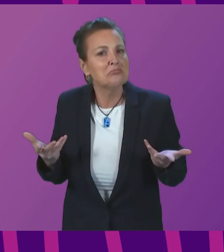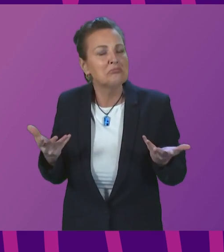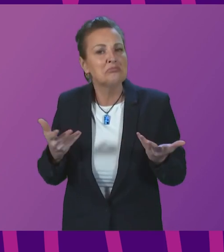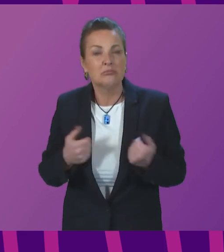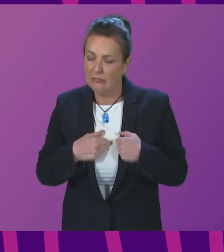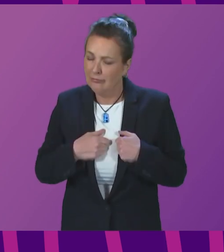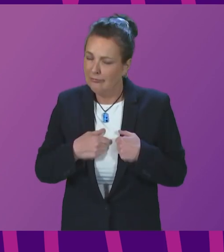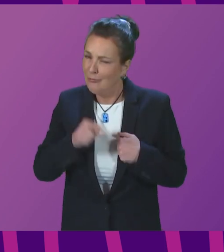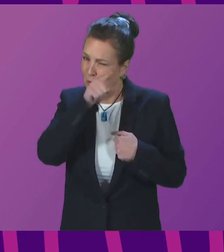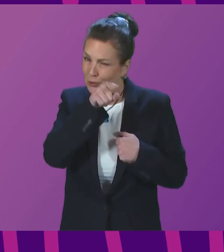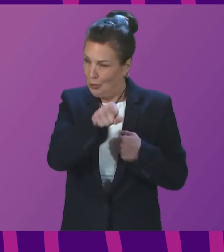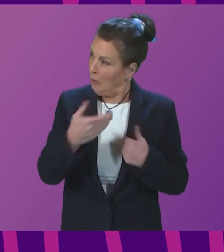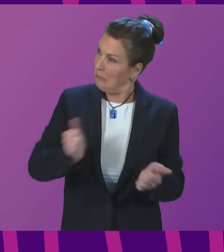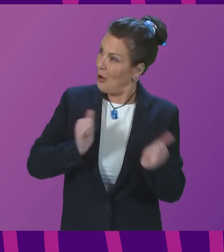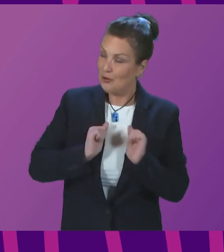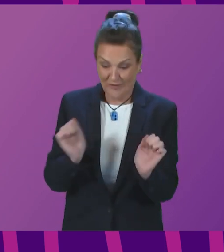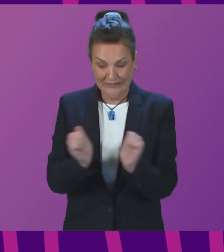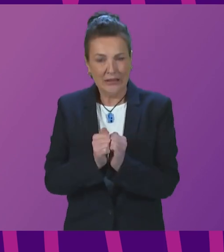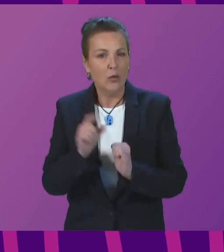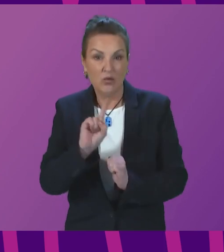The deal that the First Minister is so proud of has become a disaster.